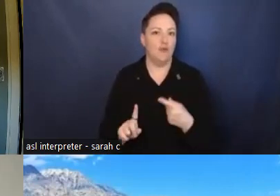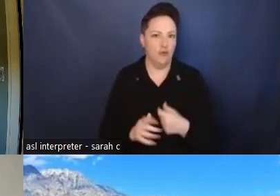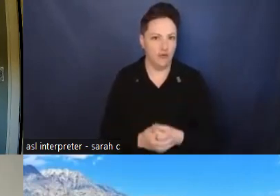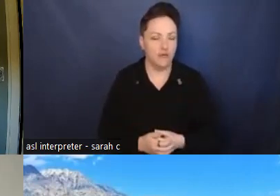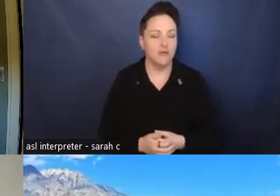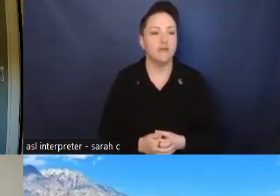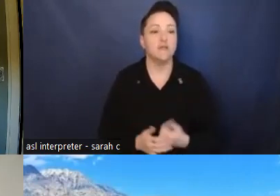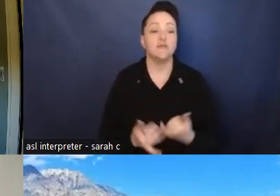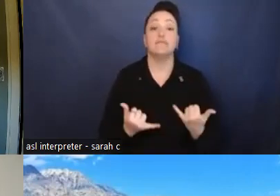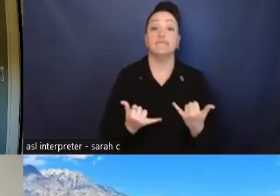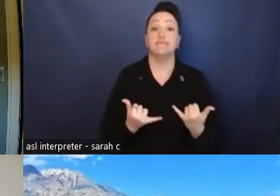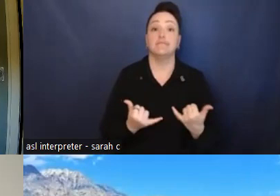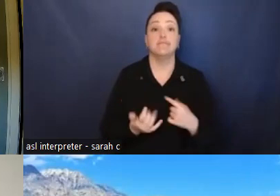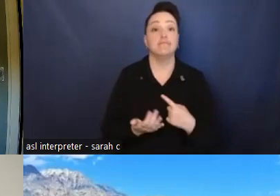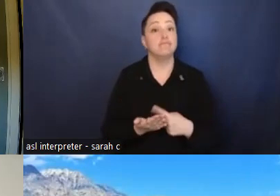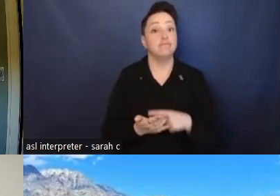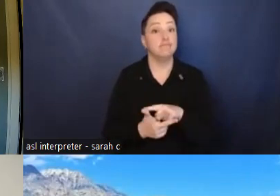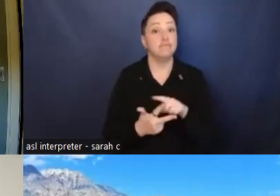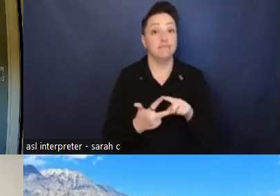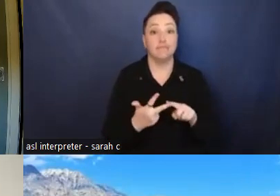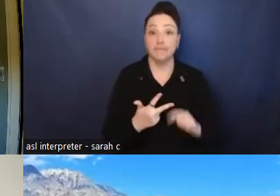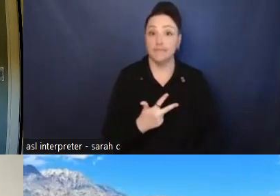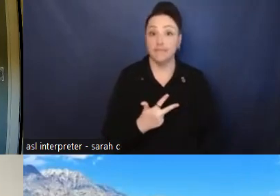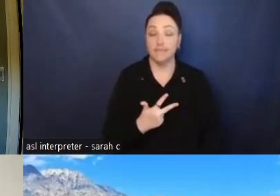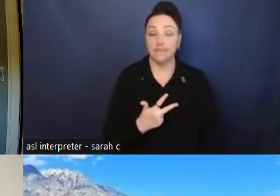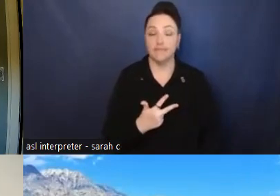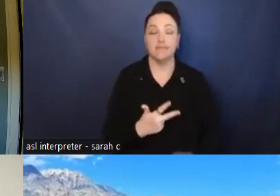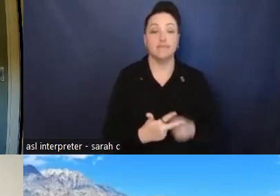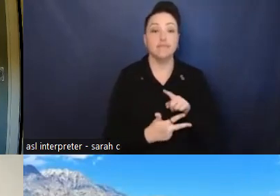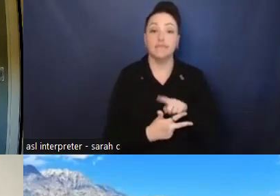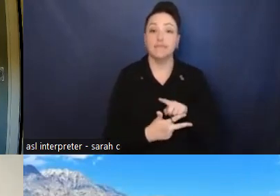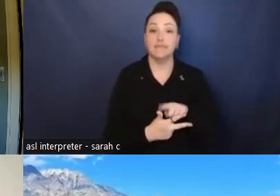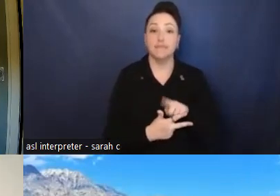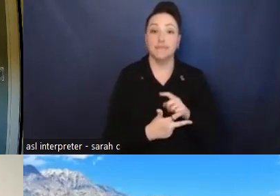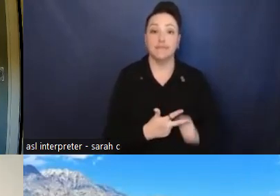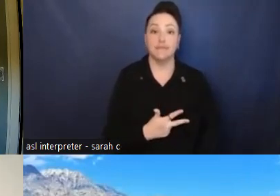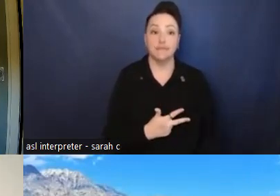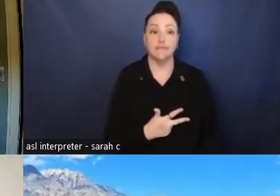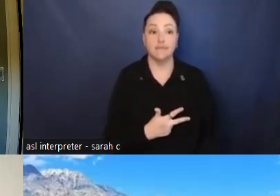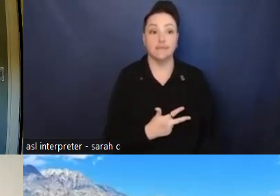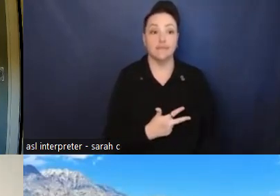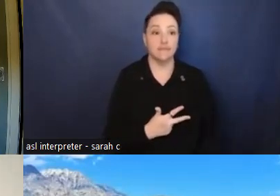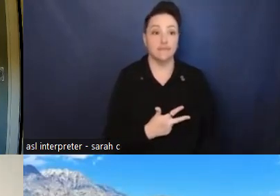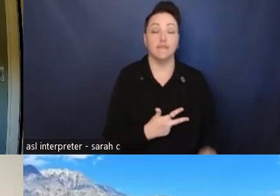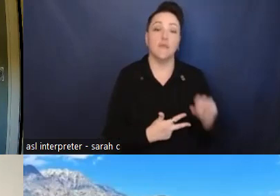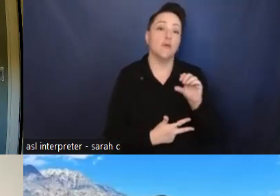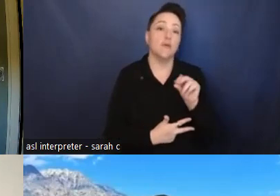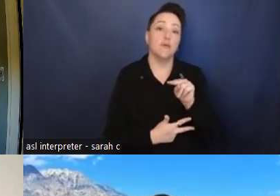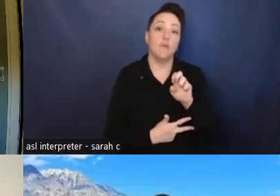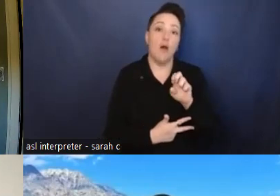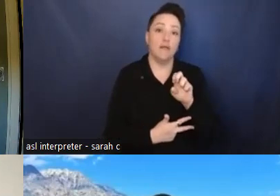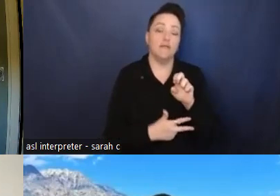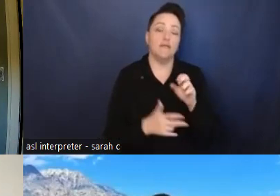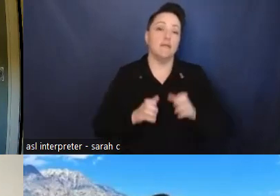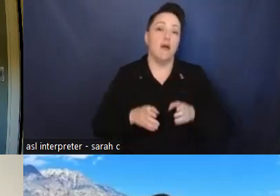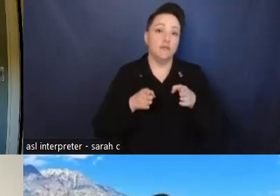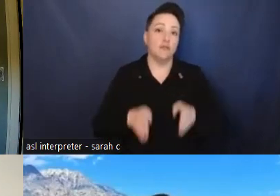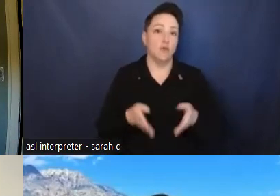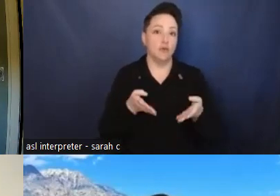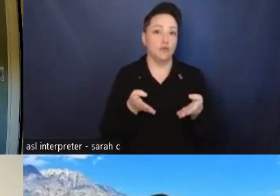One is the well one service enhancement so we have a whole bunch of changes coming to the one system.